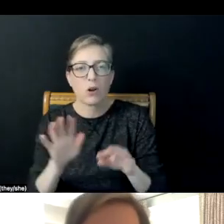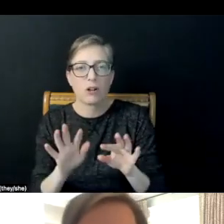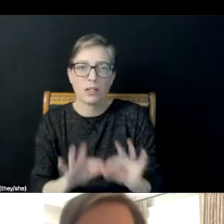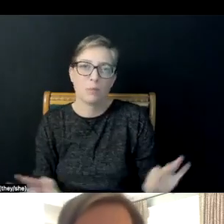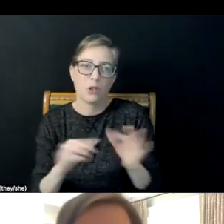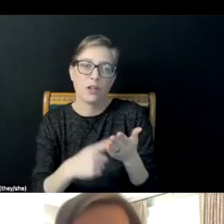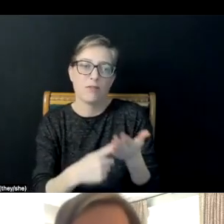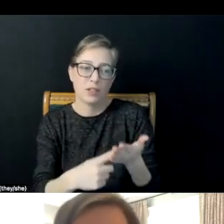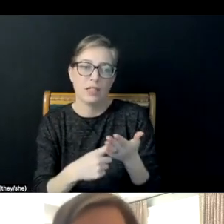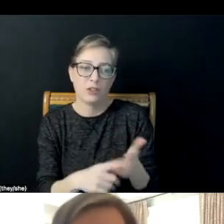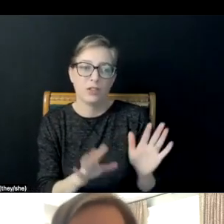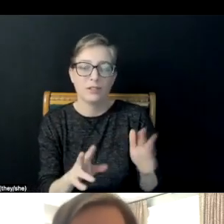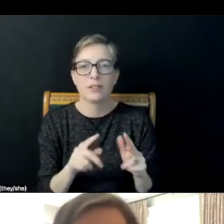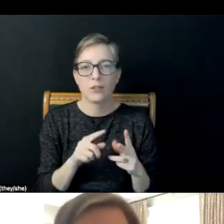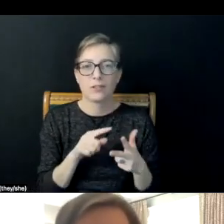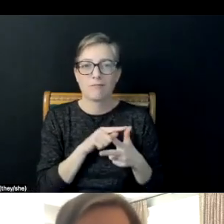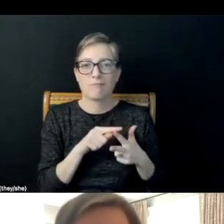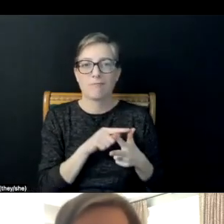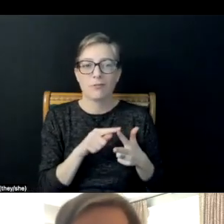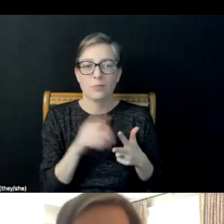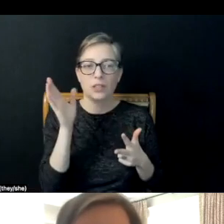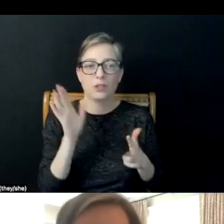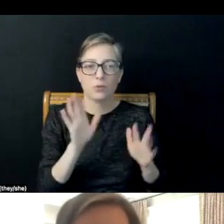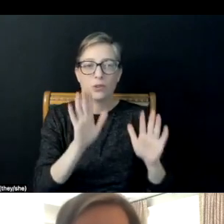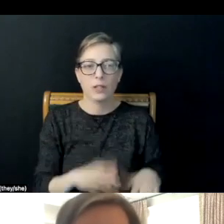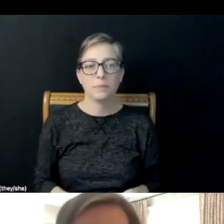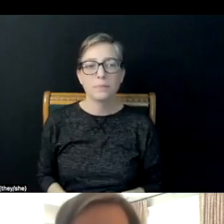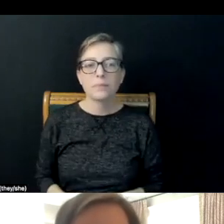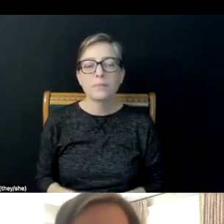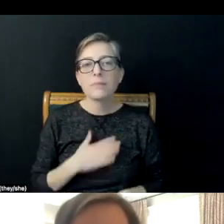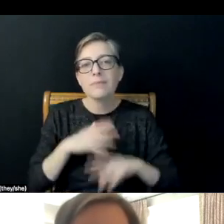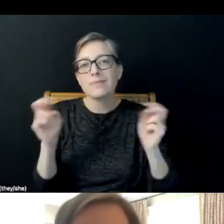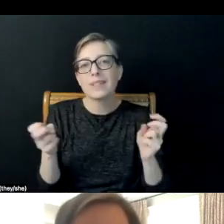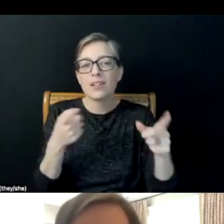I titled my aspect of this talk, "The Failure of Imagination and the Impact of